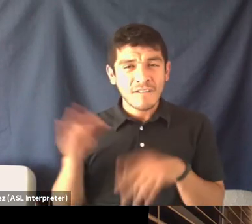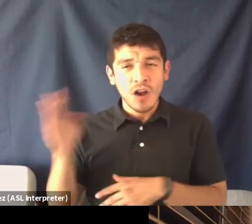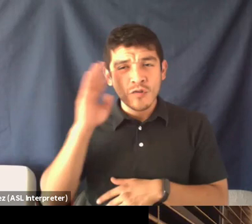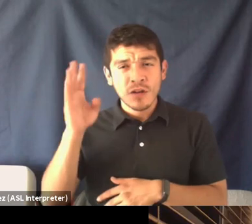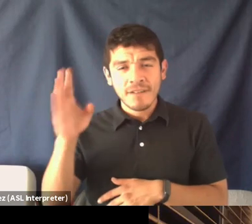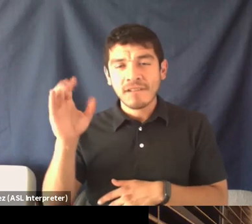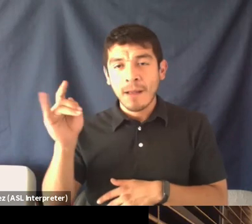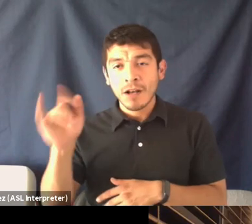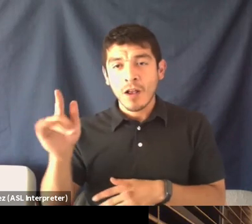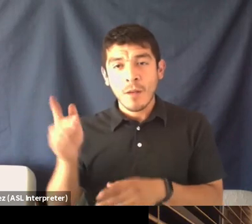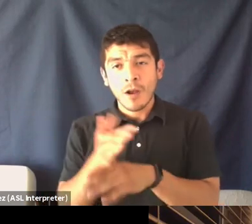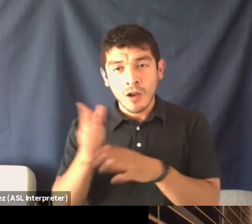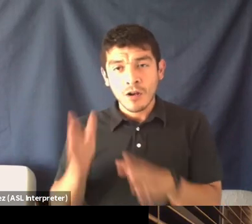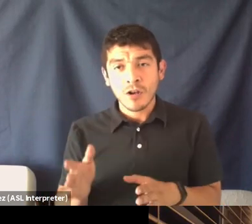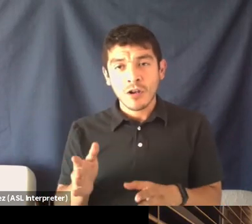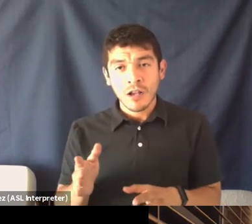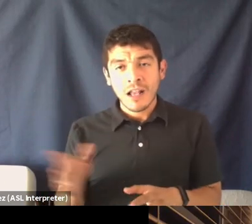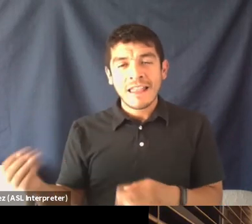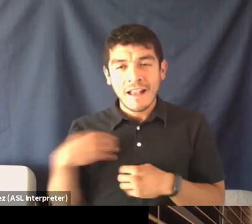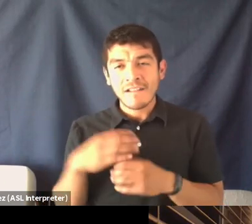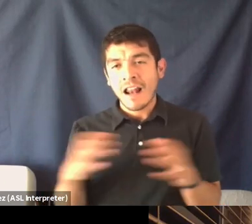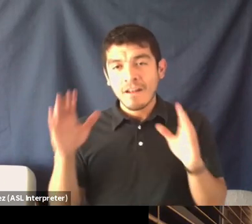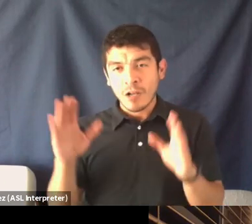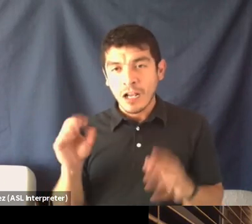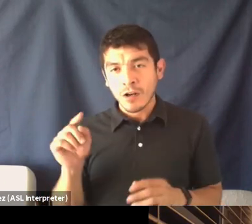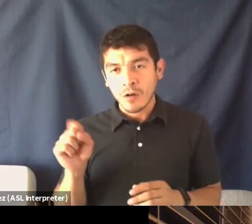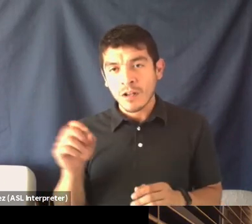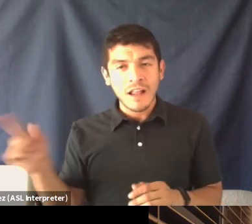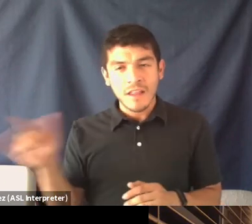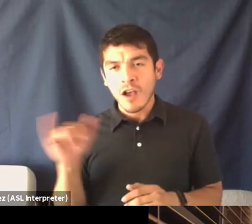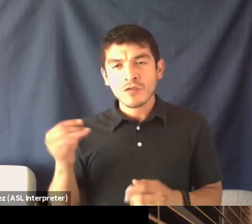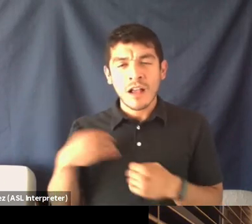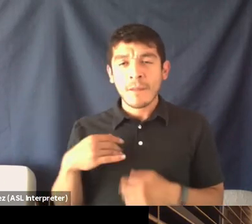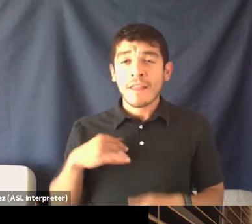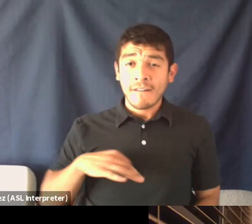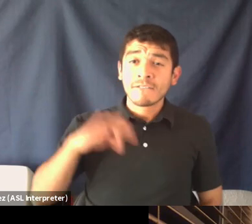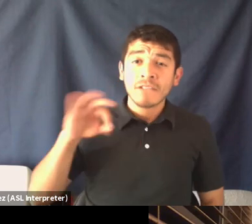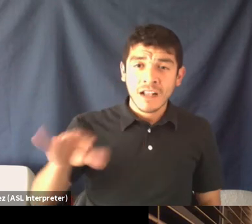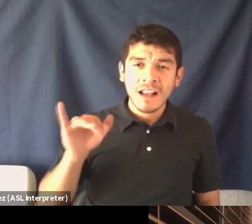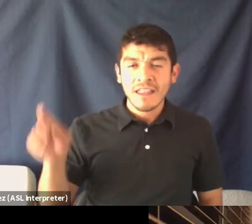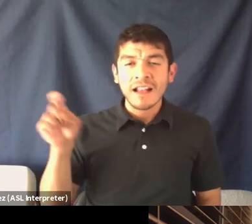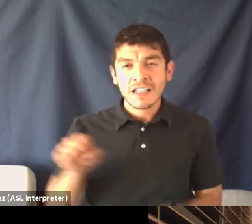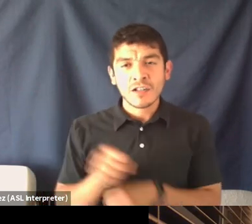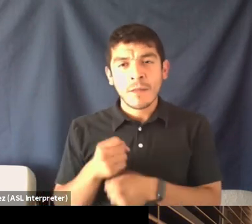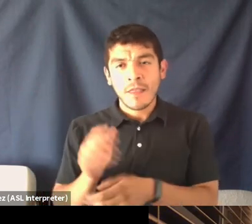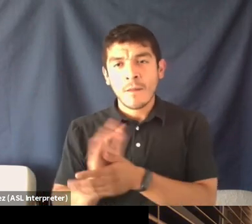So they gave us a lot of really great notes and they also gave us the funding that we needed to make the film with.